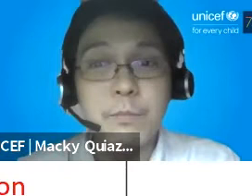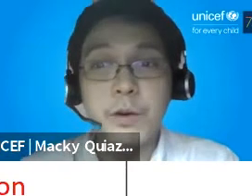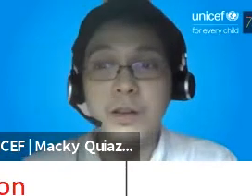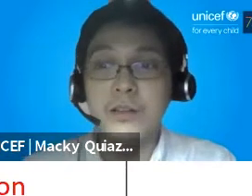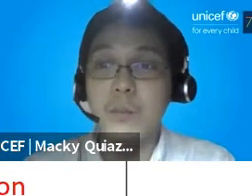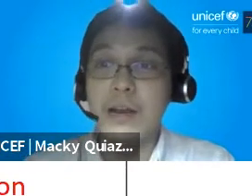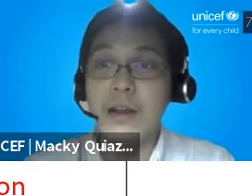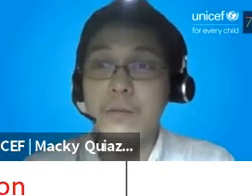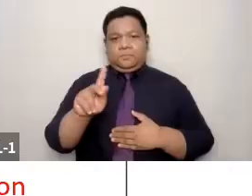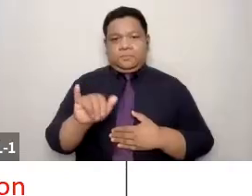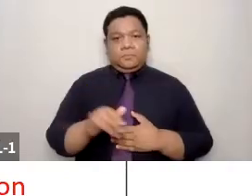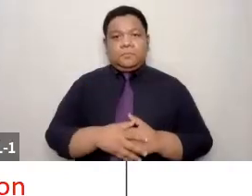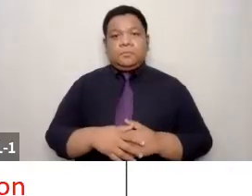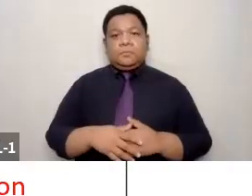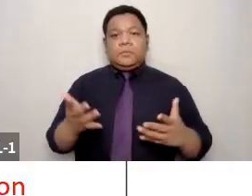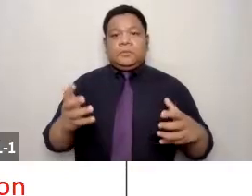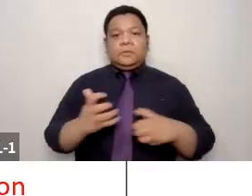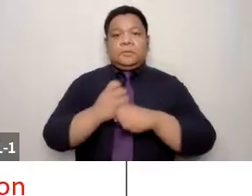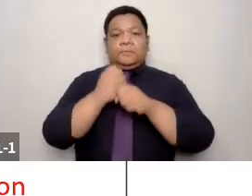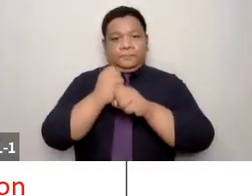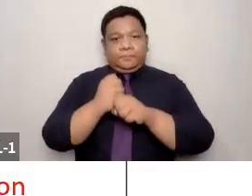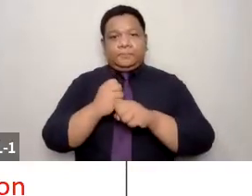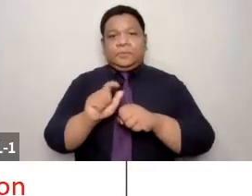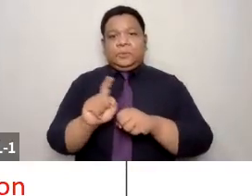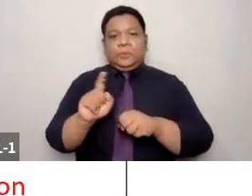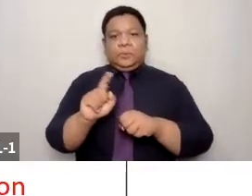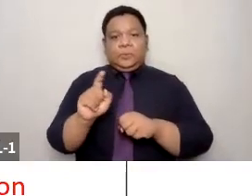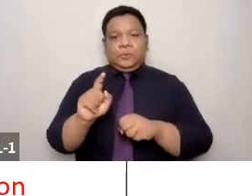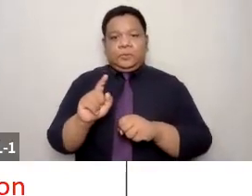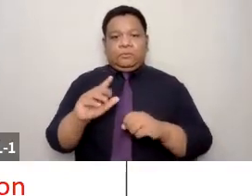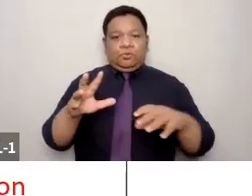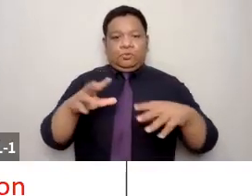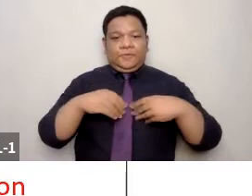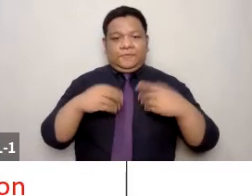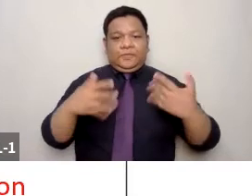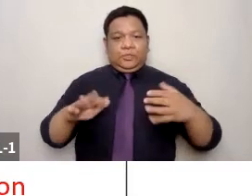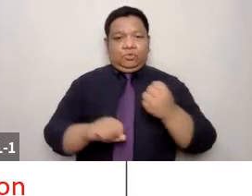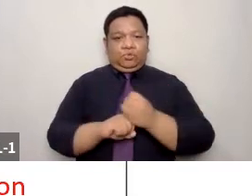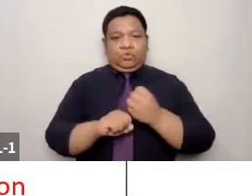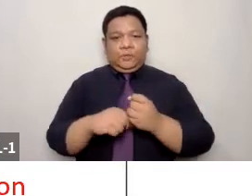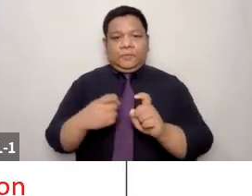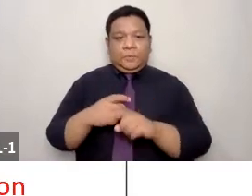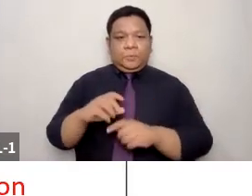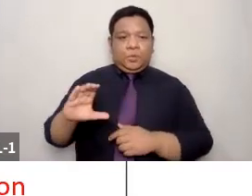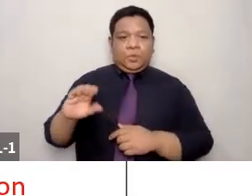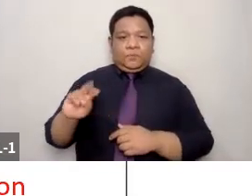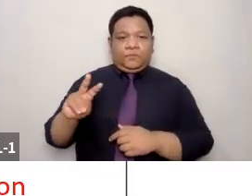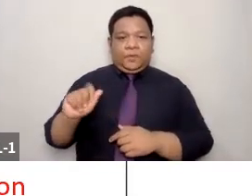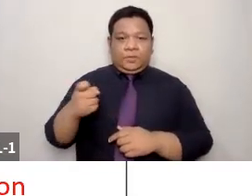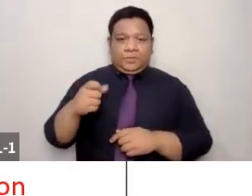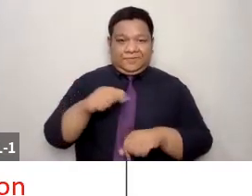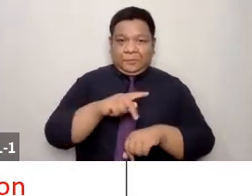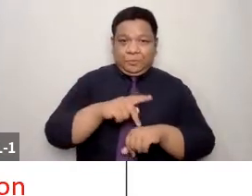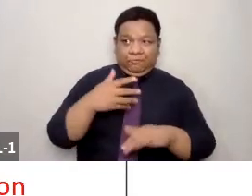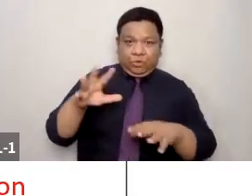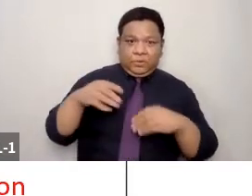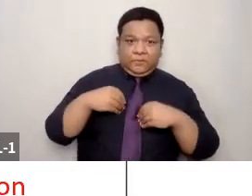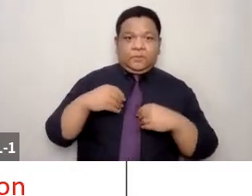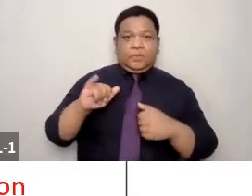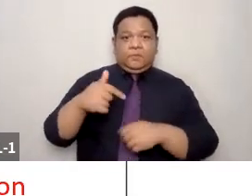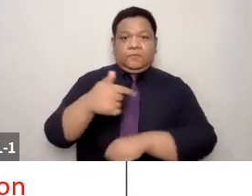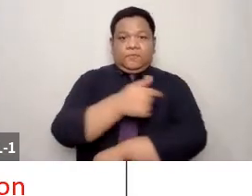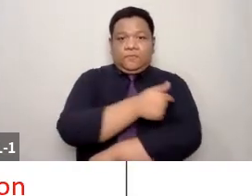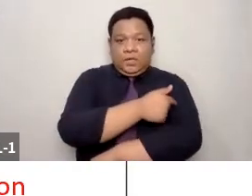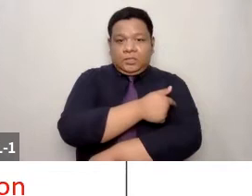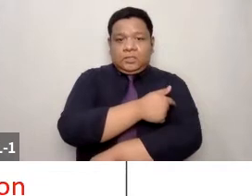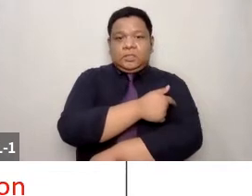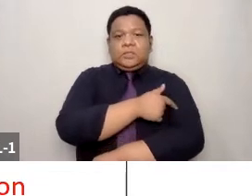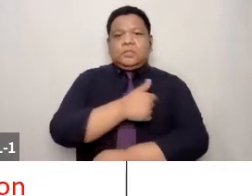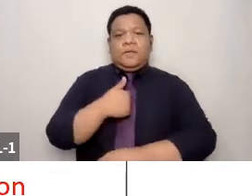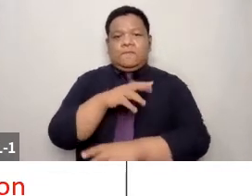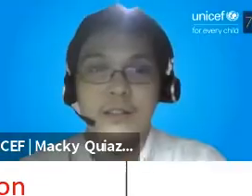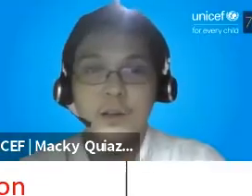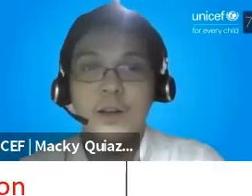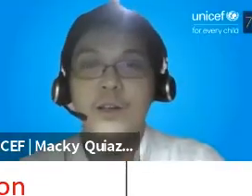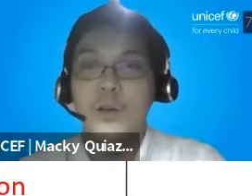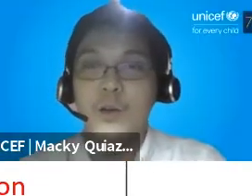So this is the summary of the support that the Philippines received from Covax, our vaccines and syringes for administering them.